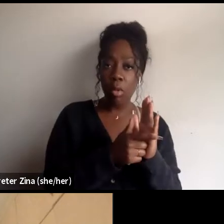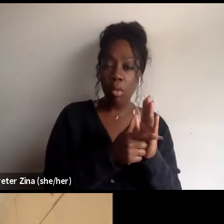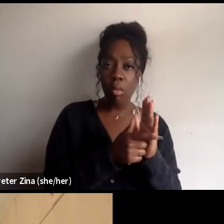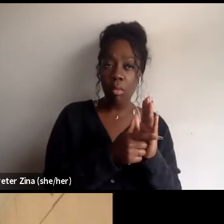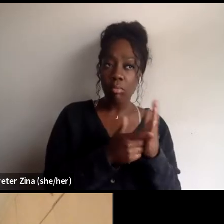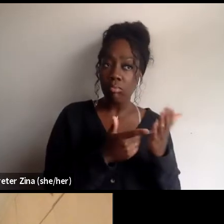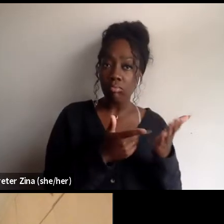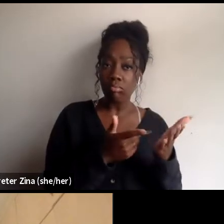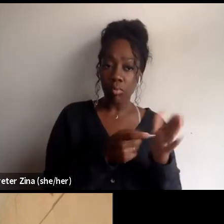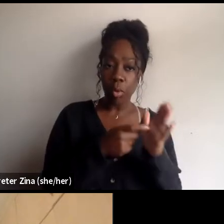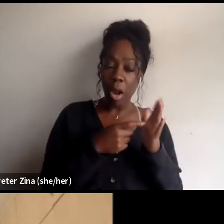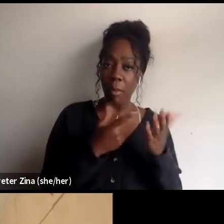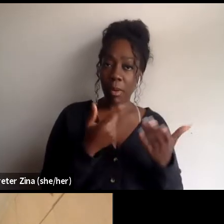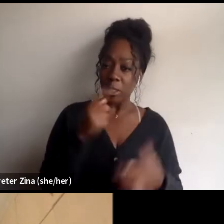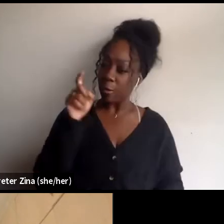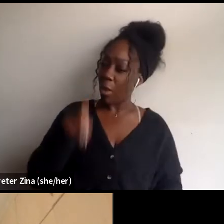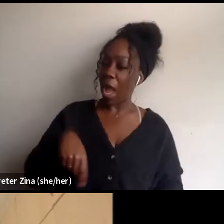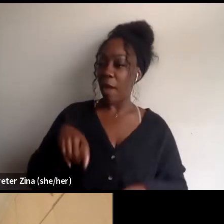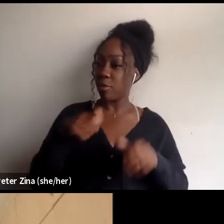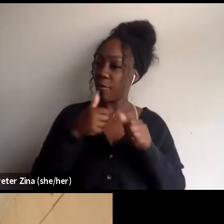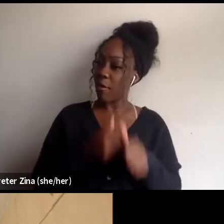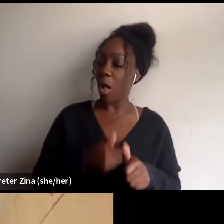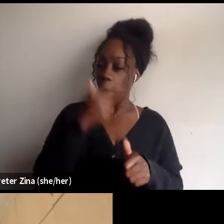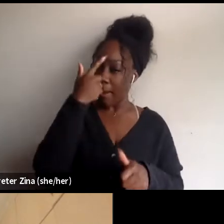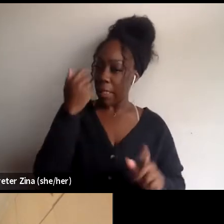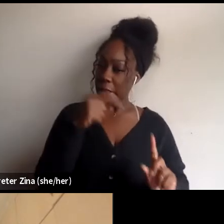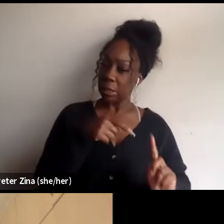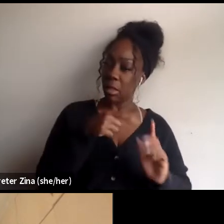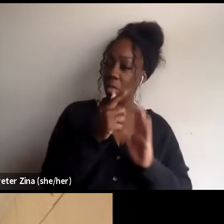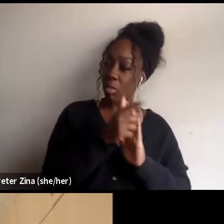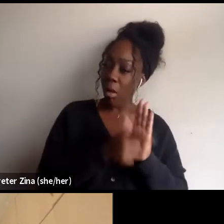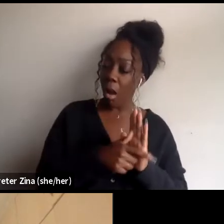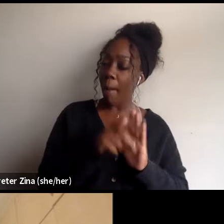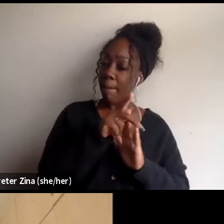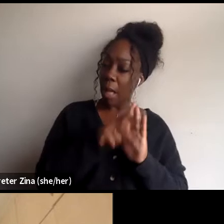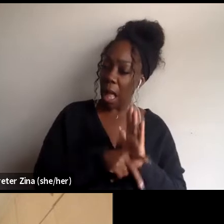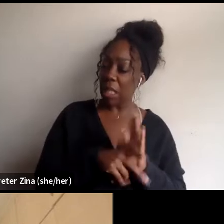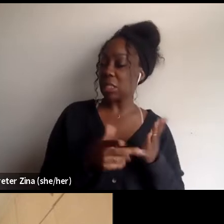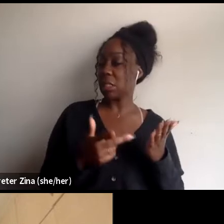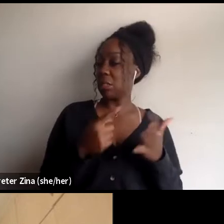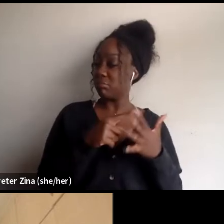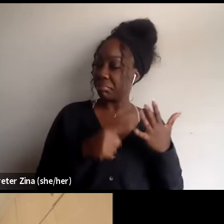or it's the policy of the organization or it's either the governance the organization.